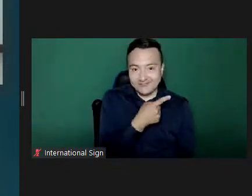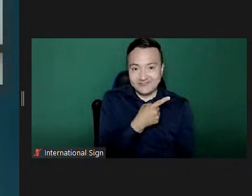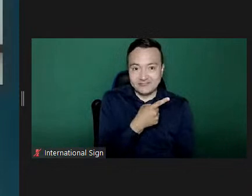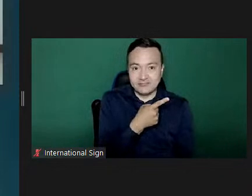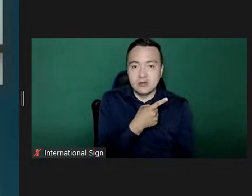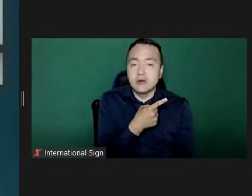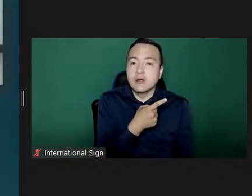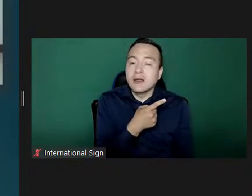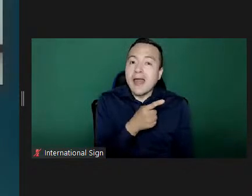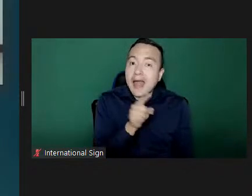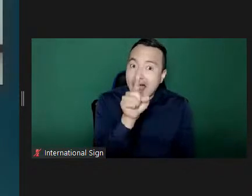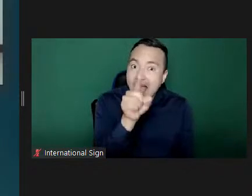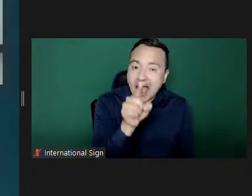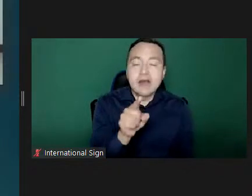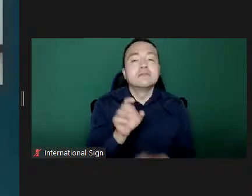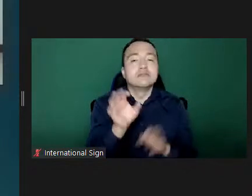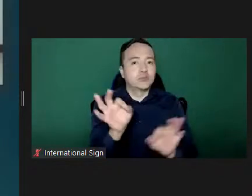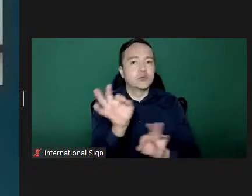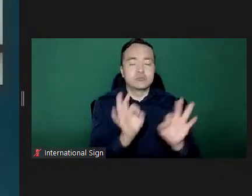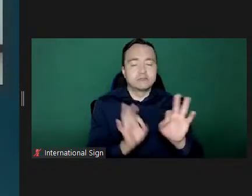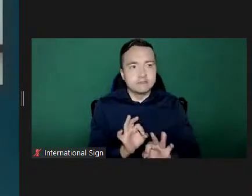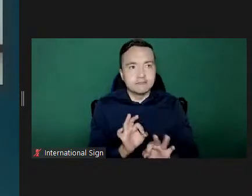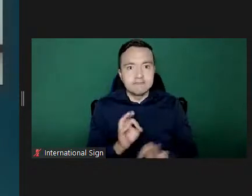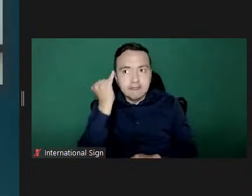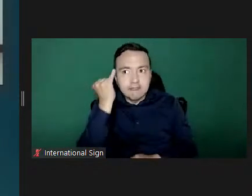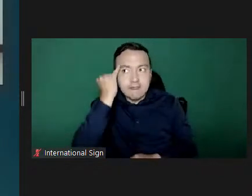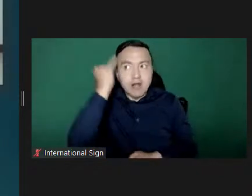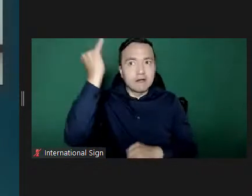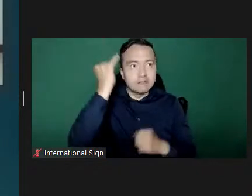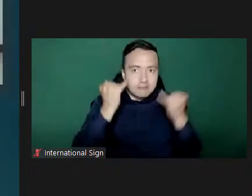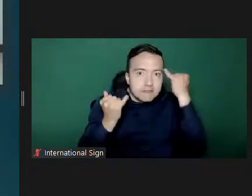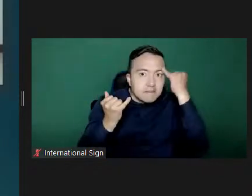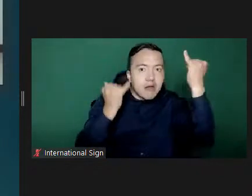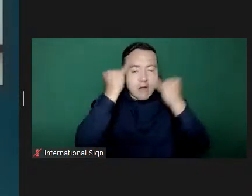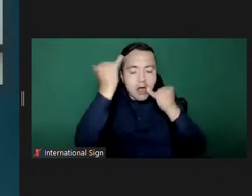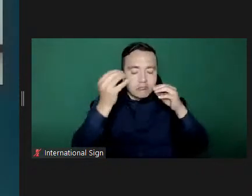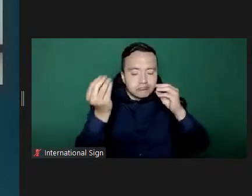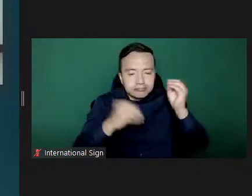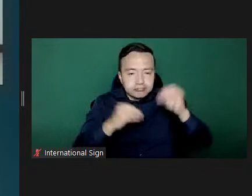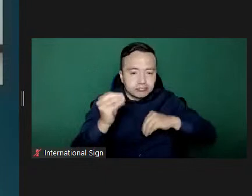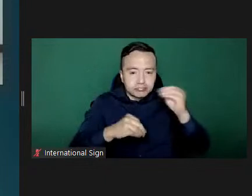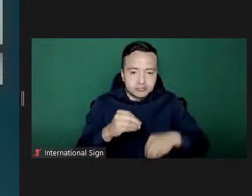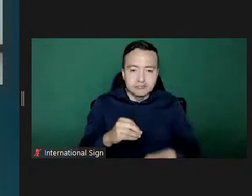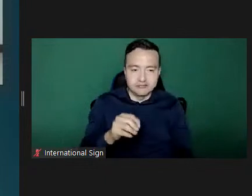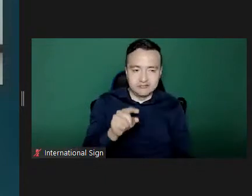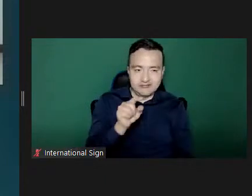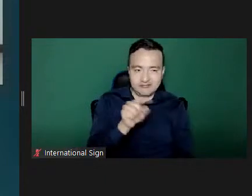pop-ups, limited numbers, nevertheless, but to